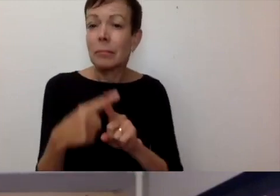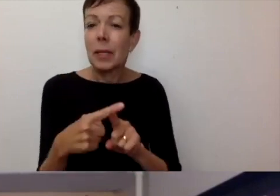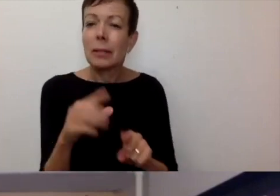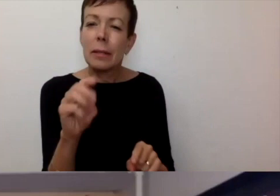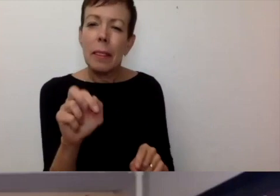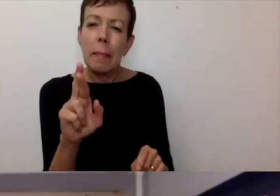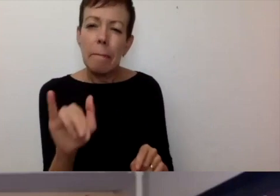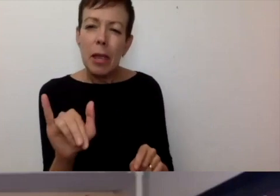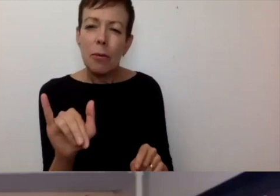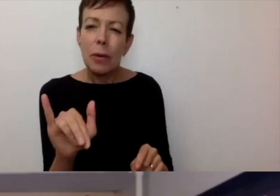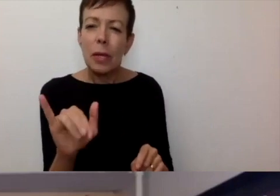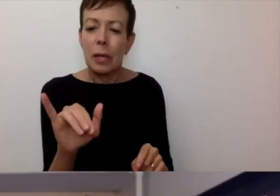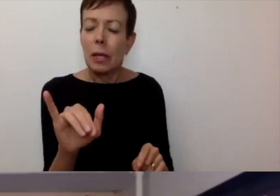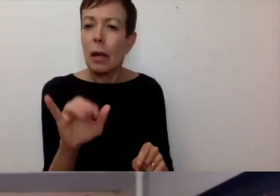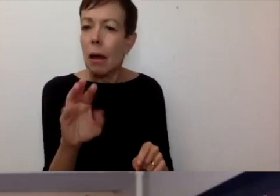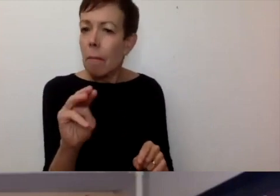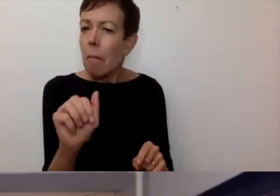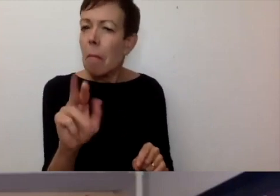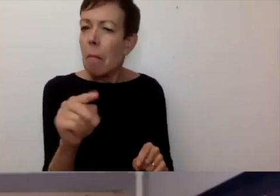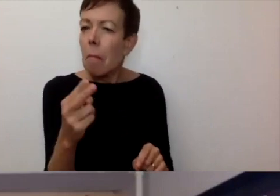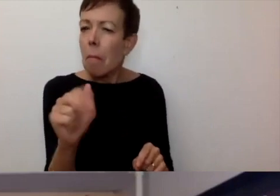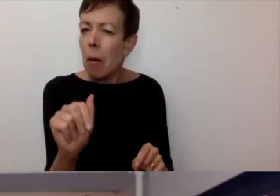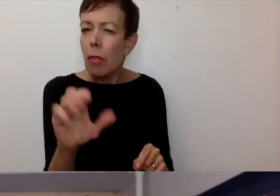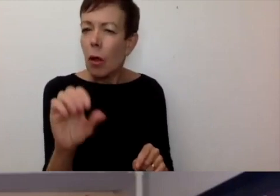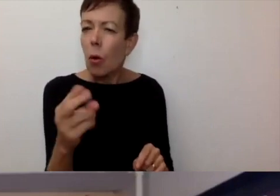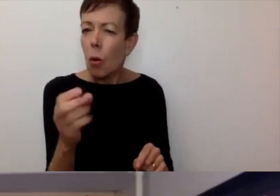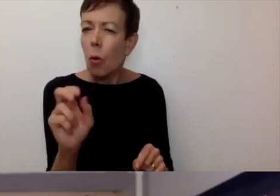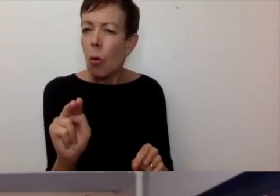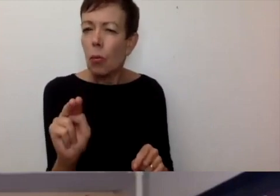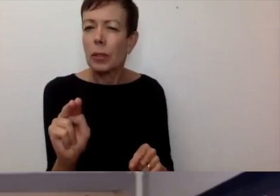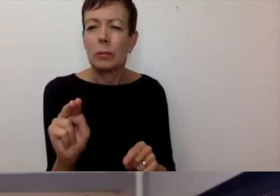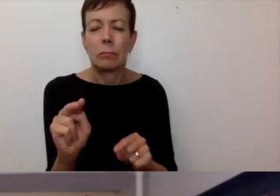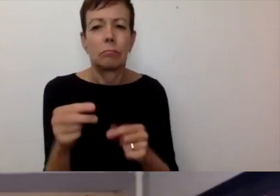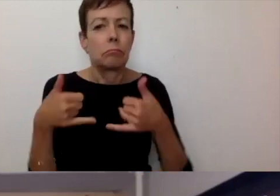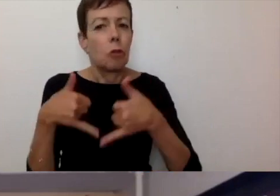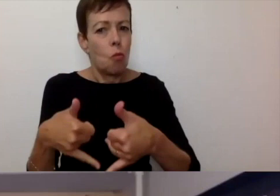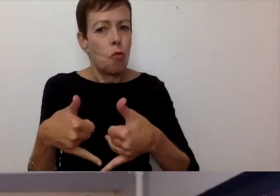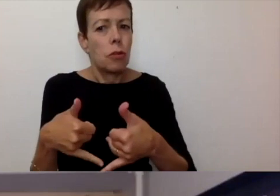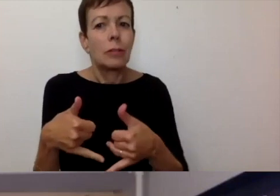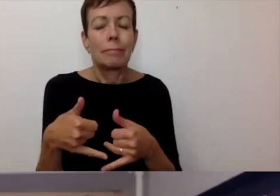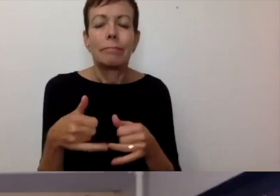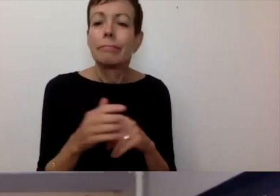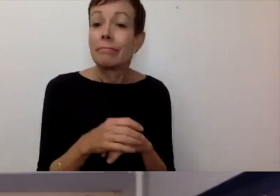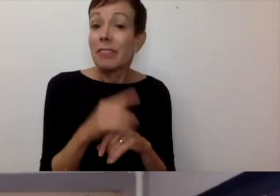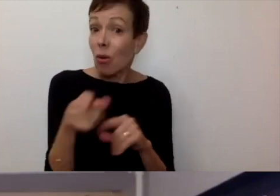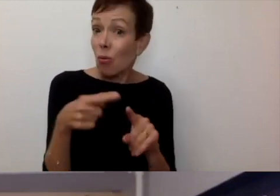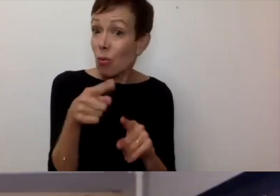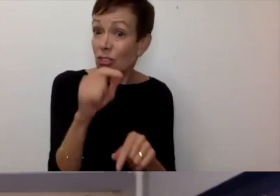recognizing significant contribution to calgary's theater community and when not working feverishly as an arts champion patty has been known to